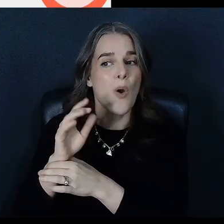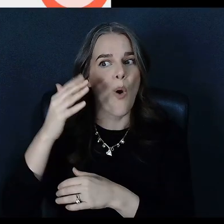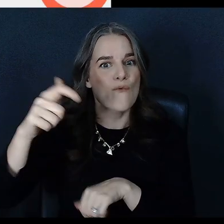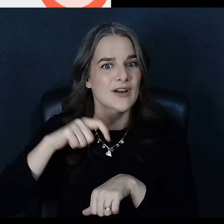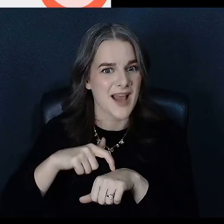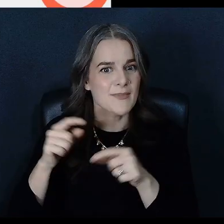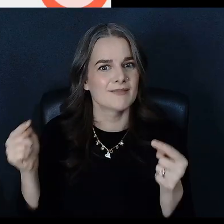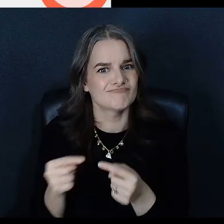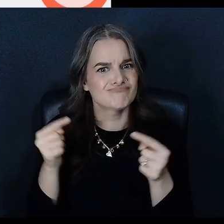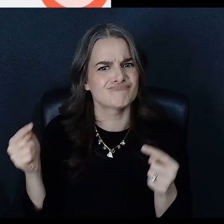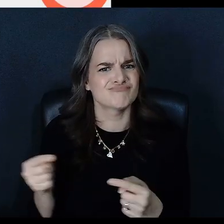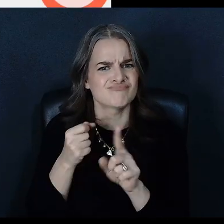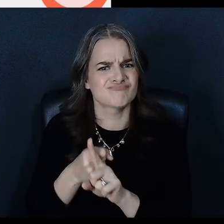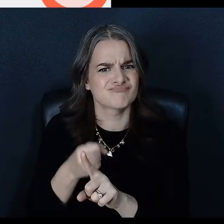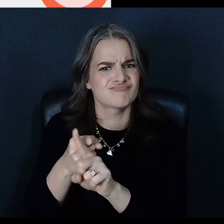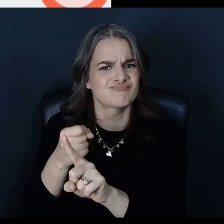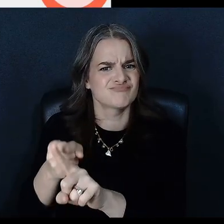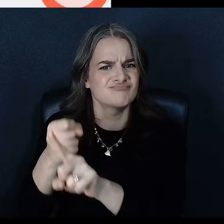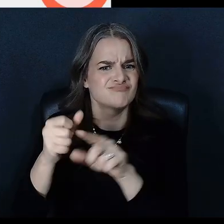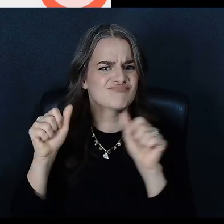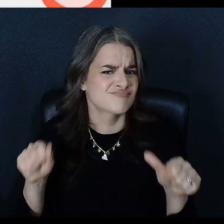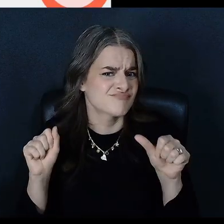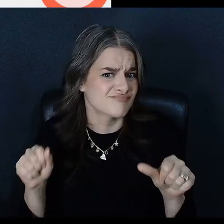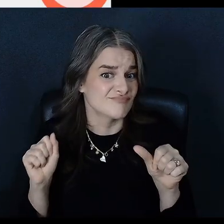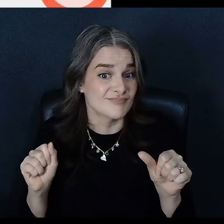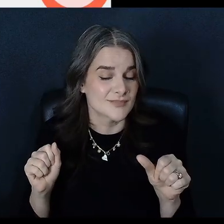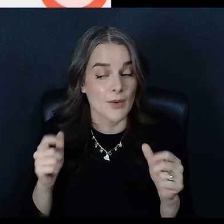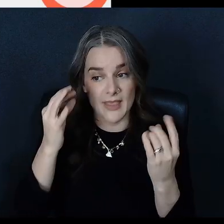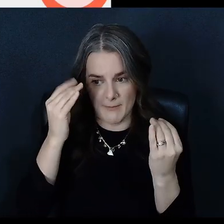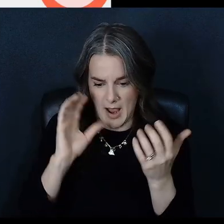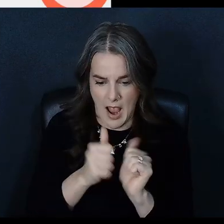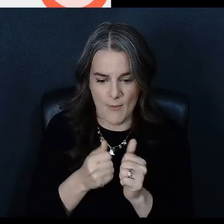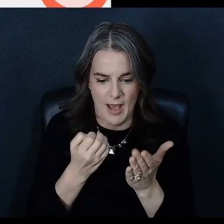So if we start thinking about how can I position the equipment